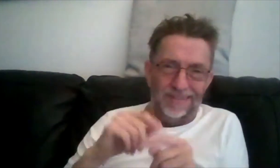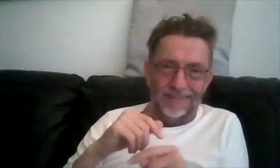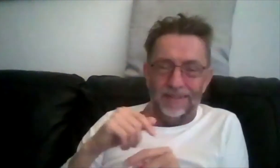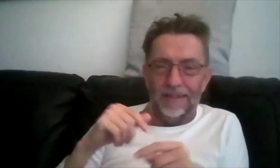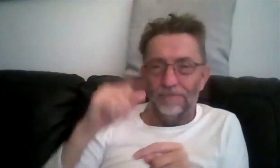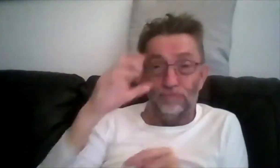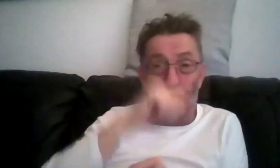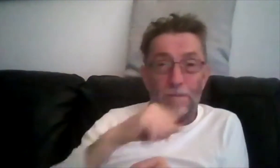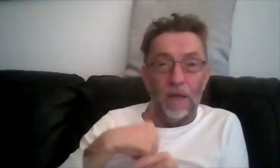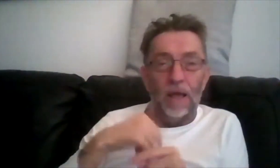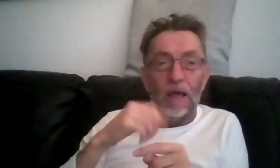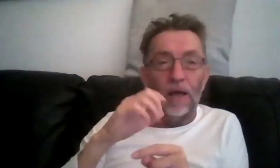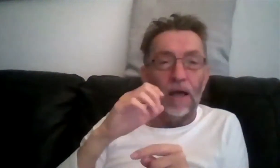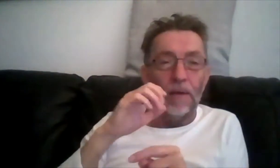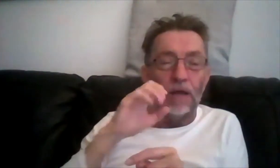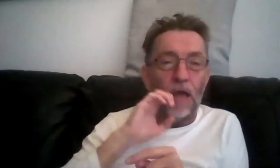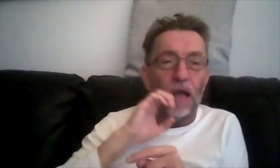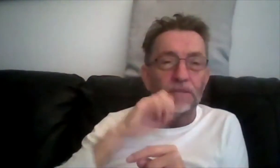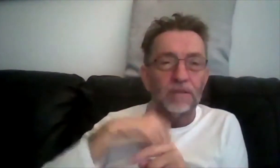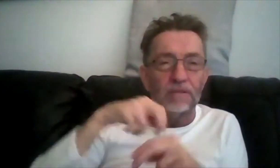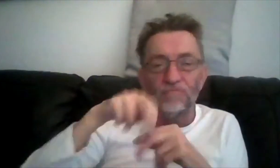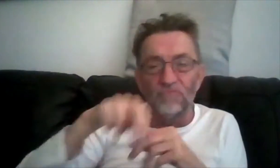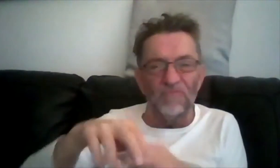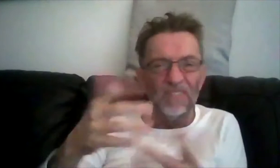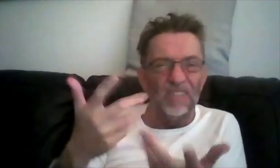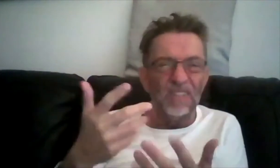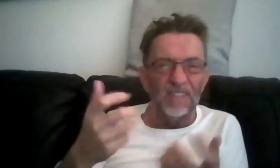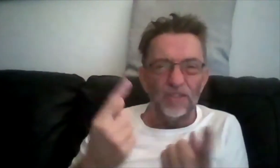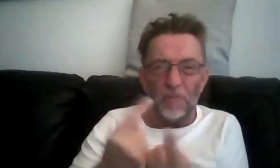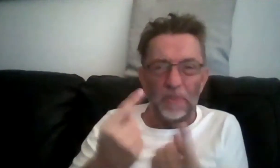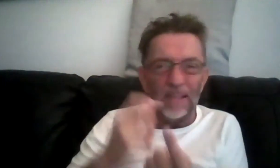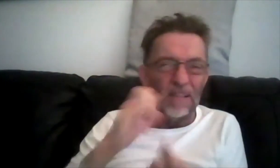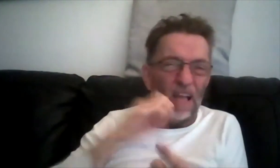I remember my cousin was doing something,